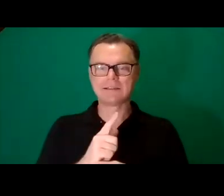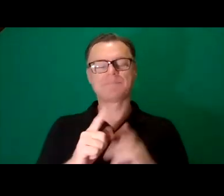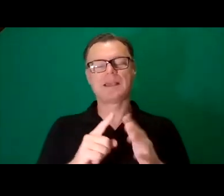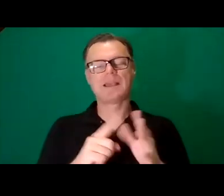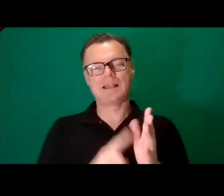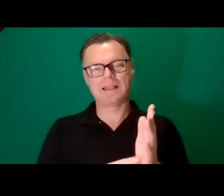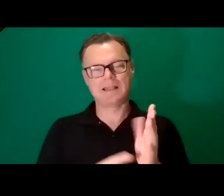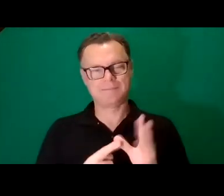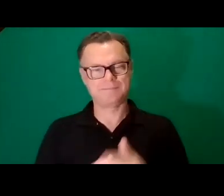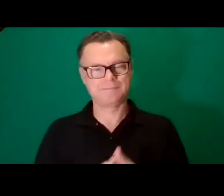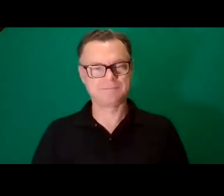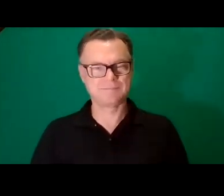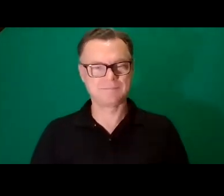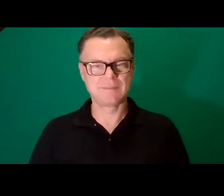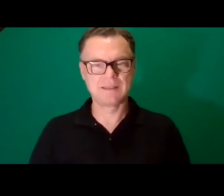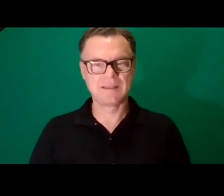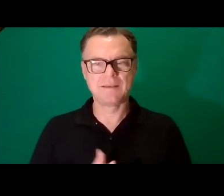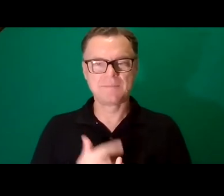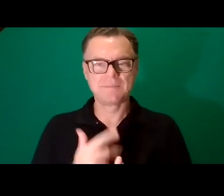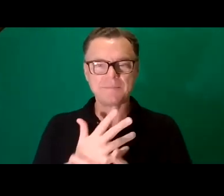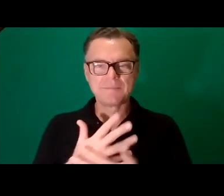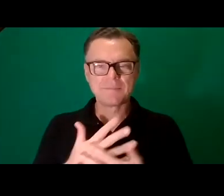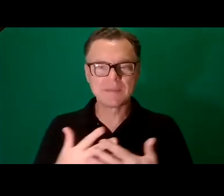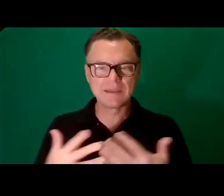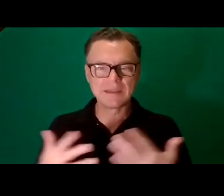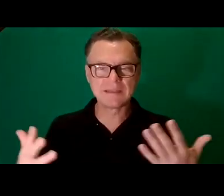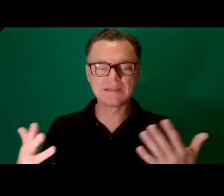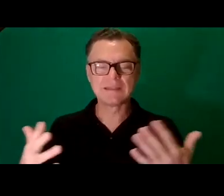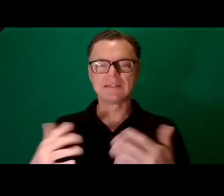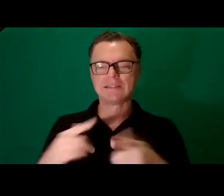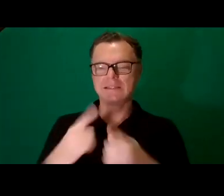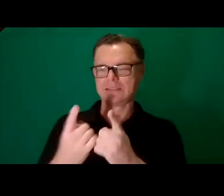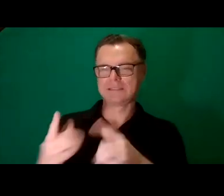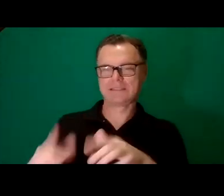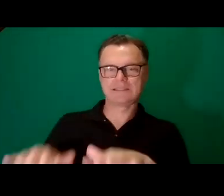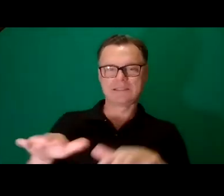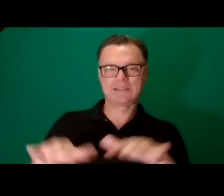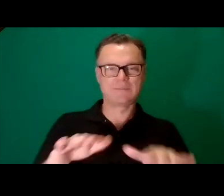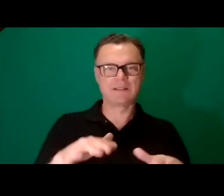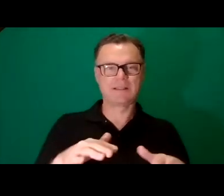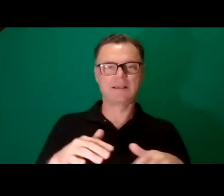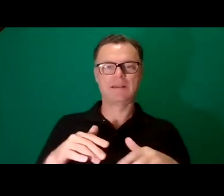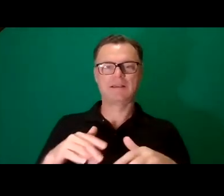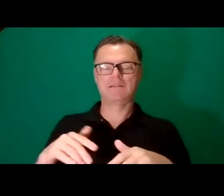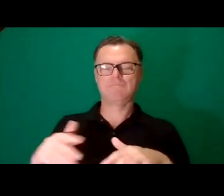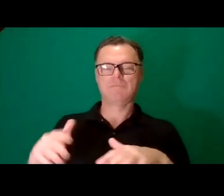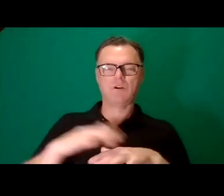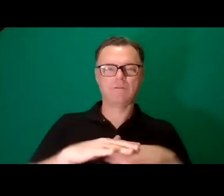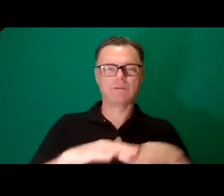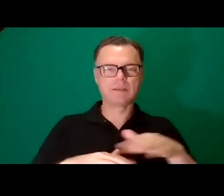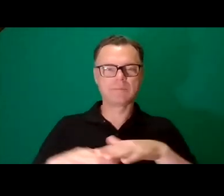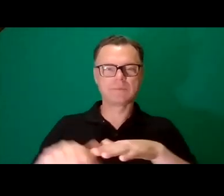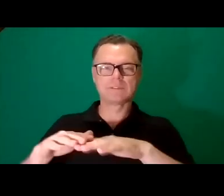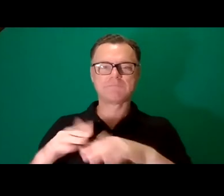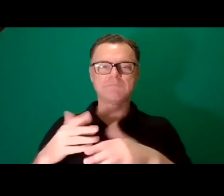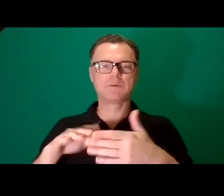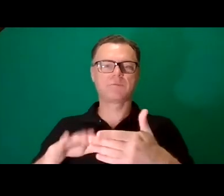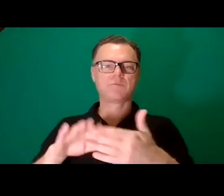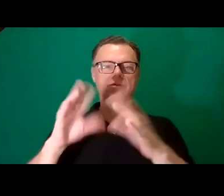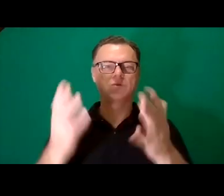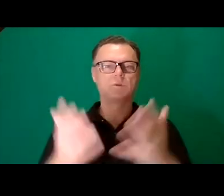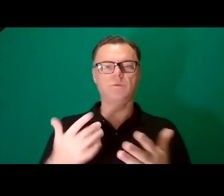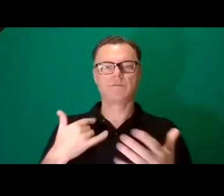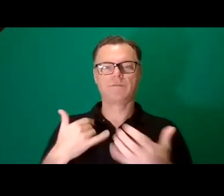similarities and um overlaps to how we approach the world how we are so flexible and intelligent